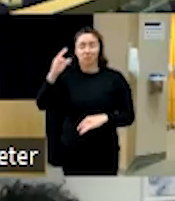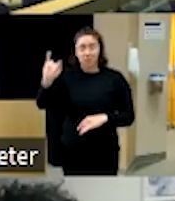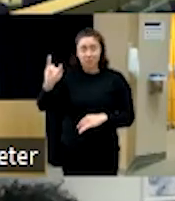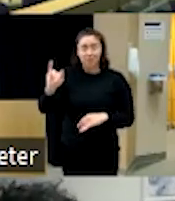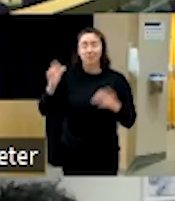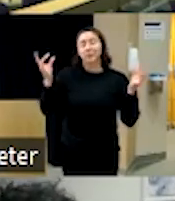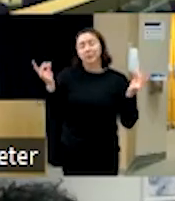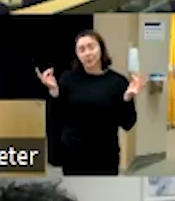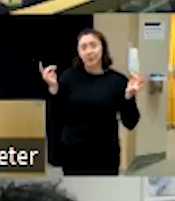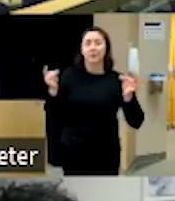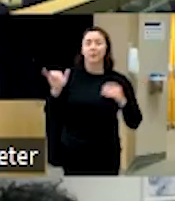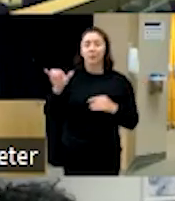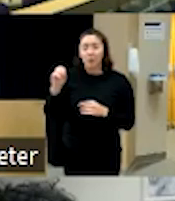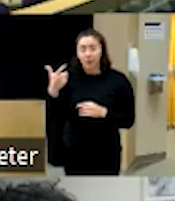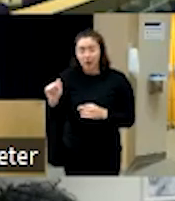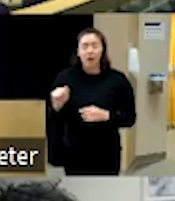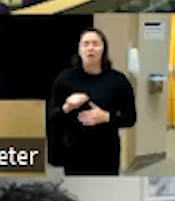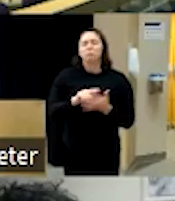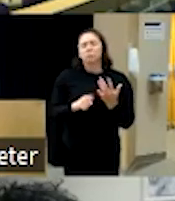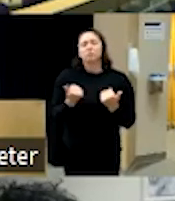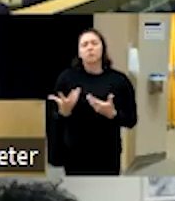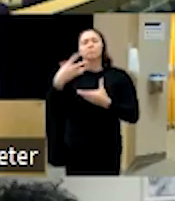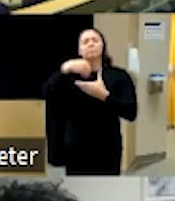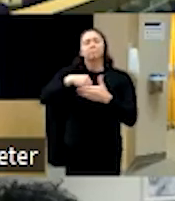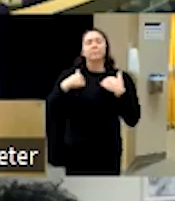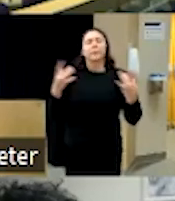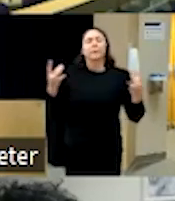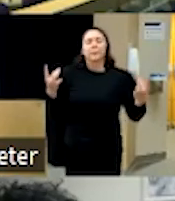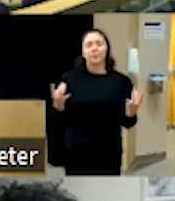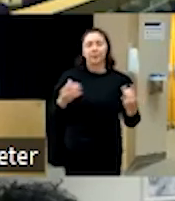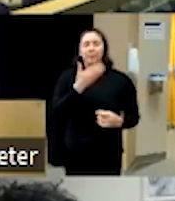so the idea is to get a better feeling of your body and the right level of fitness